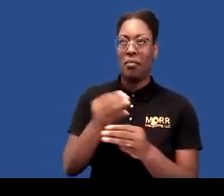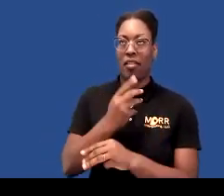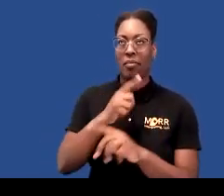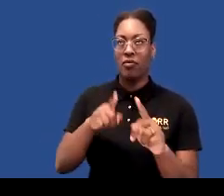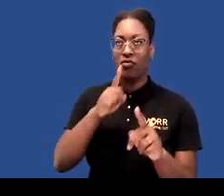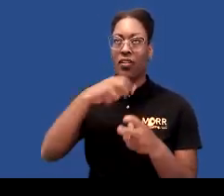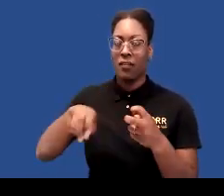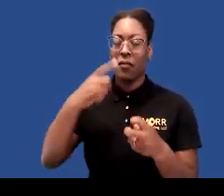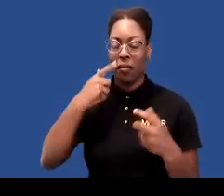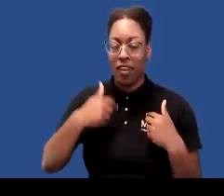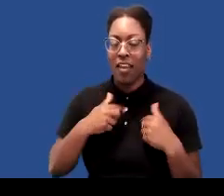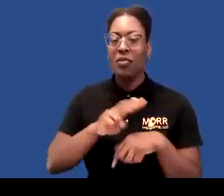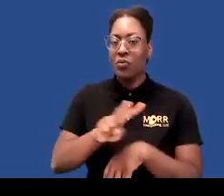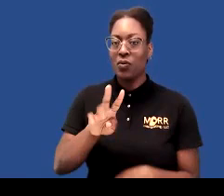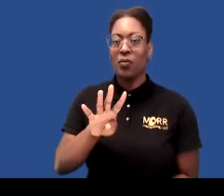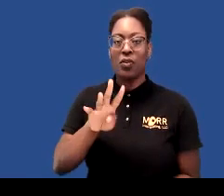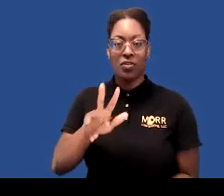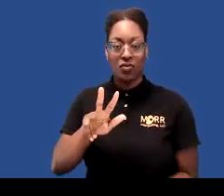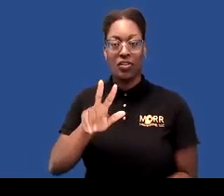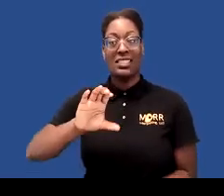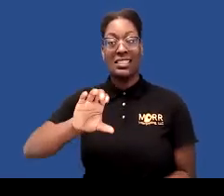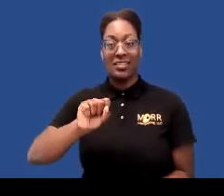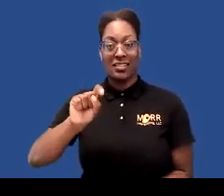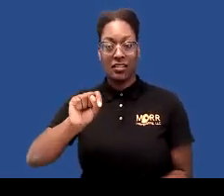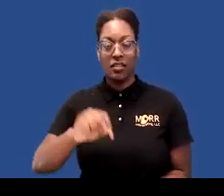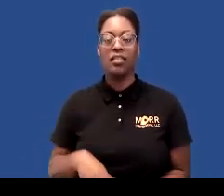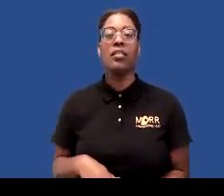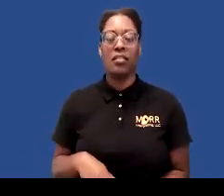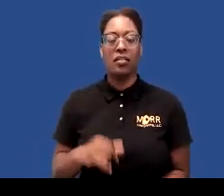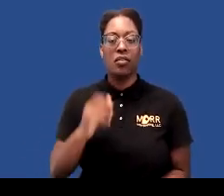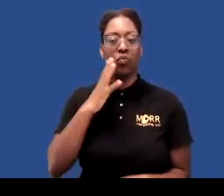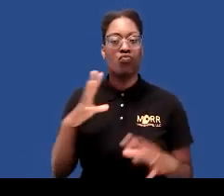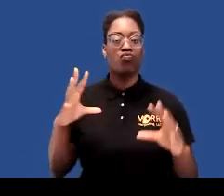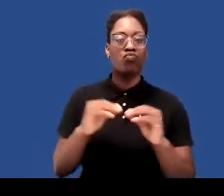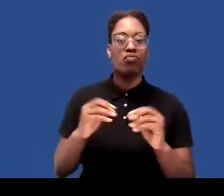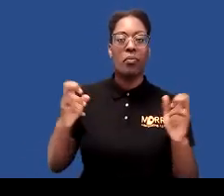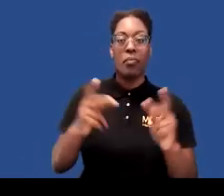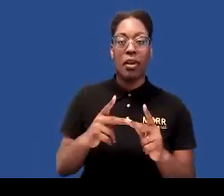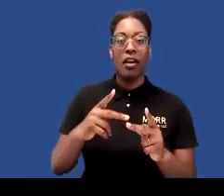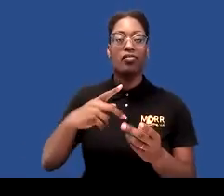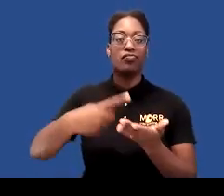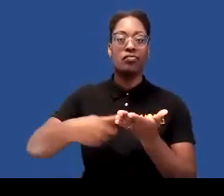2:43 Central Standard Time to talk "Antiracism in Asynchronous